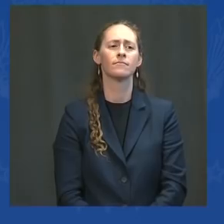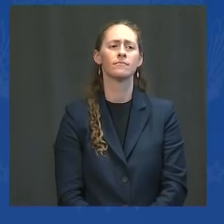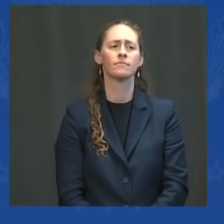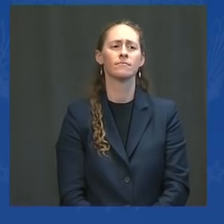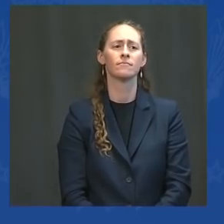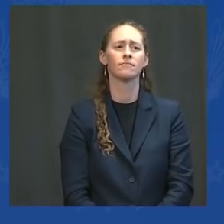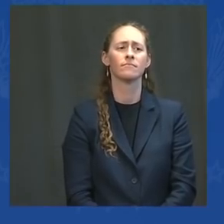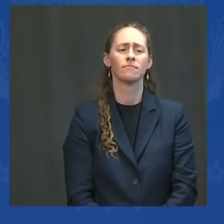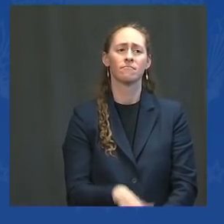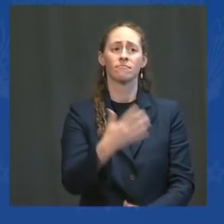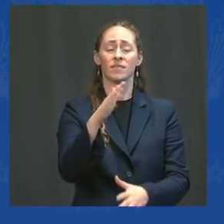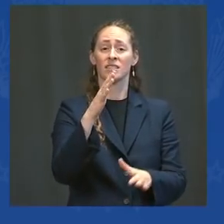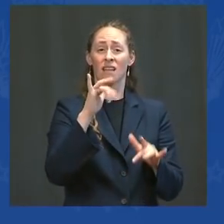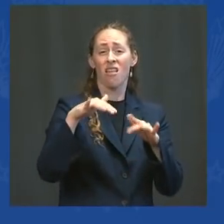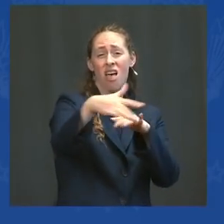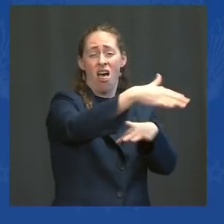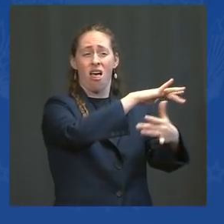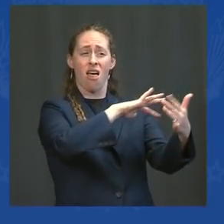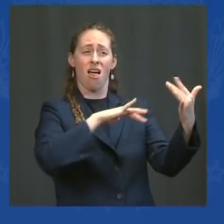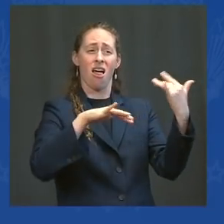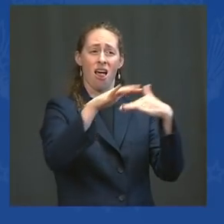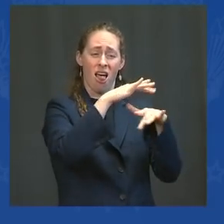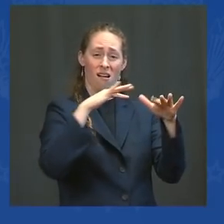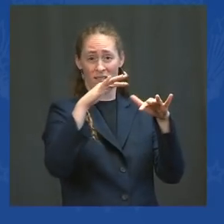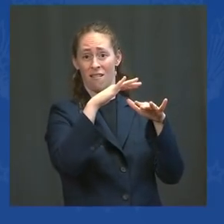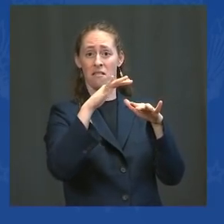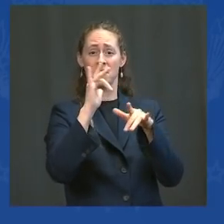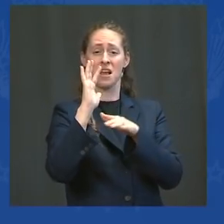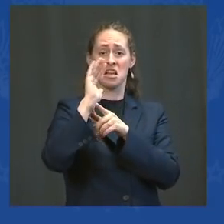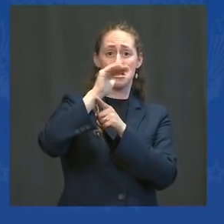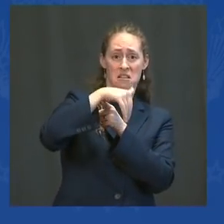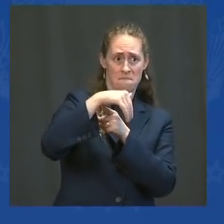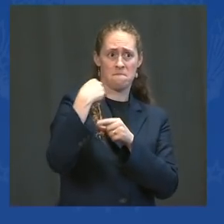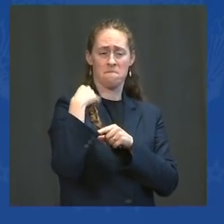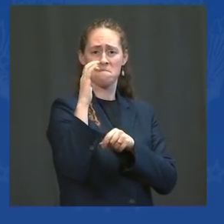the night of January 6th and we gathered in the Senate chamber,